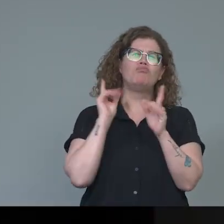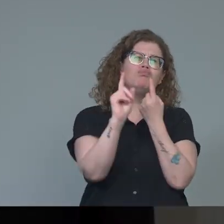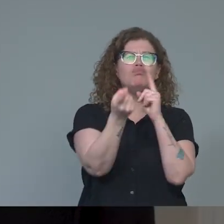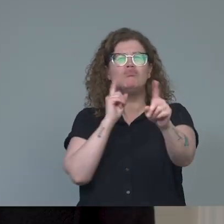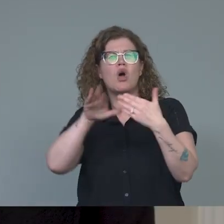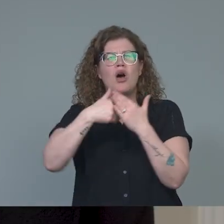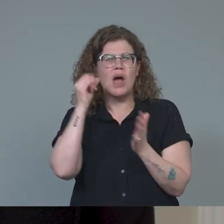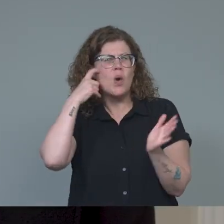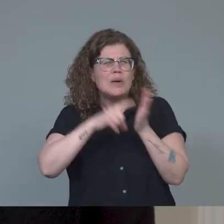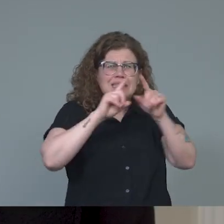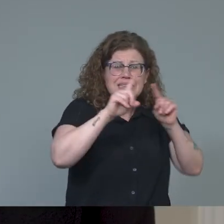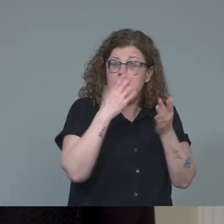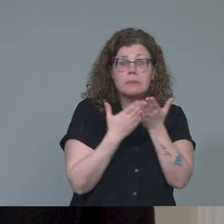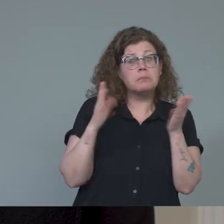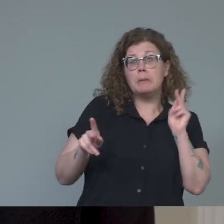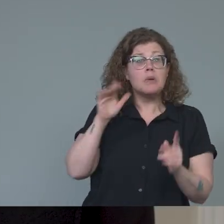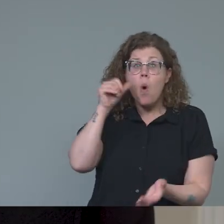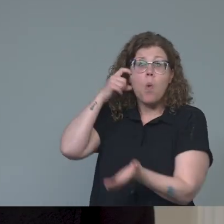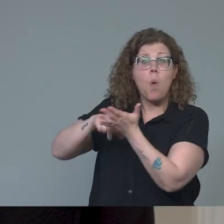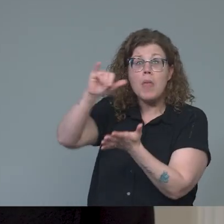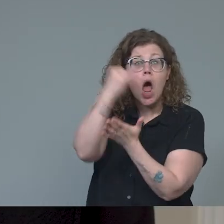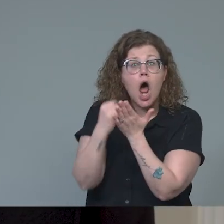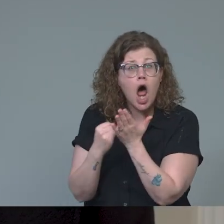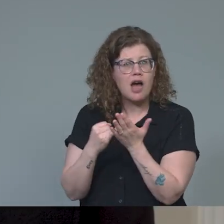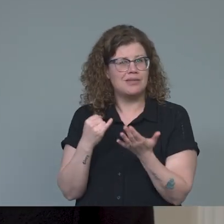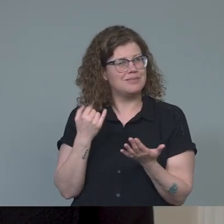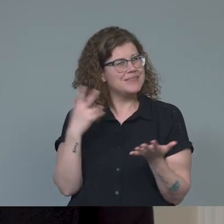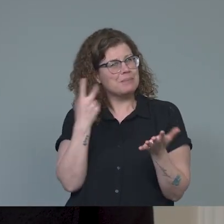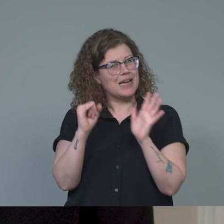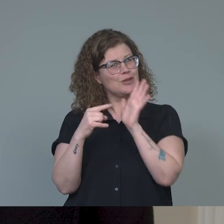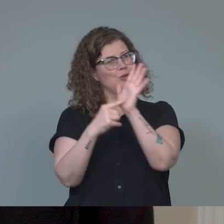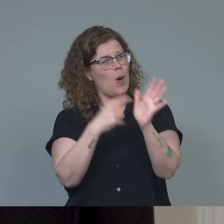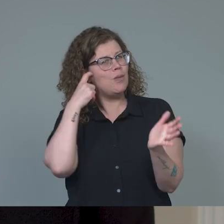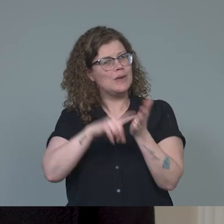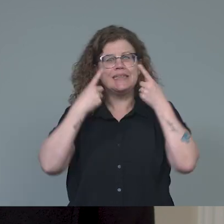There was some beautiful moments with the land exploration where I got to observe people